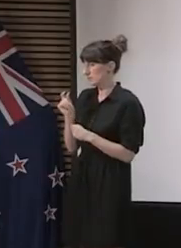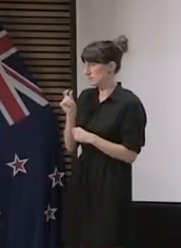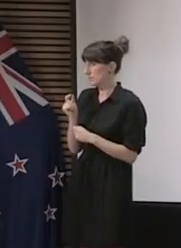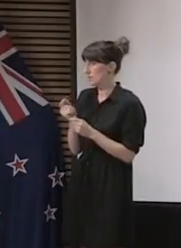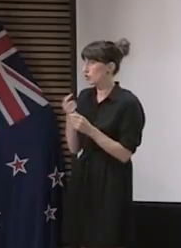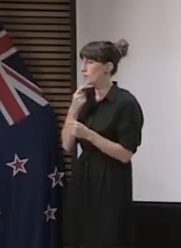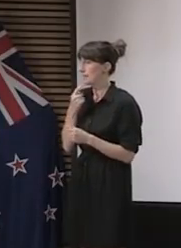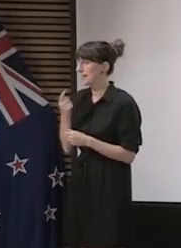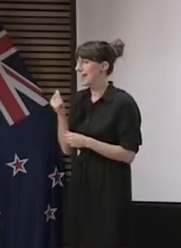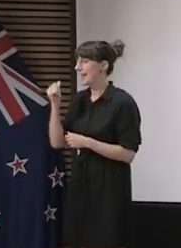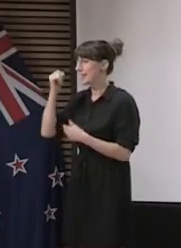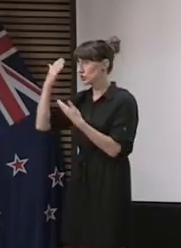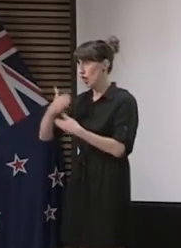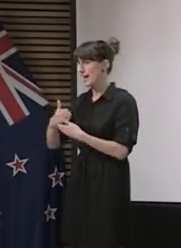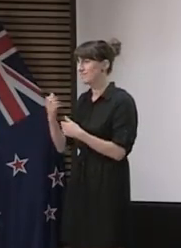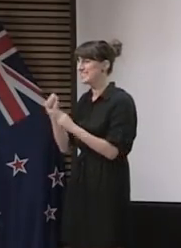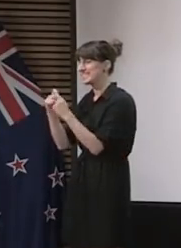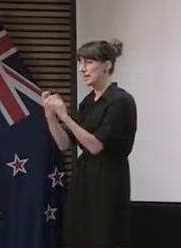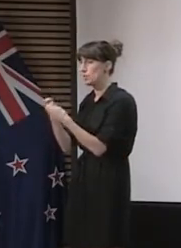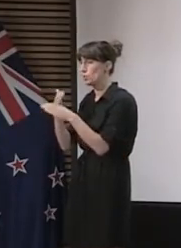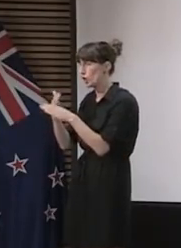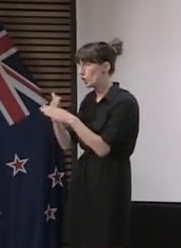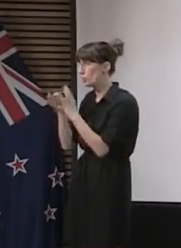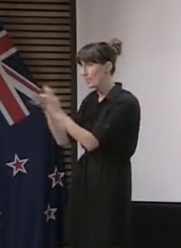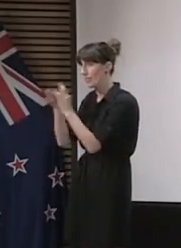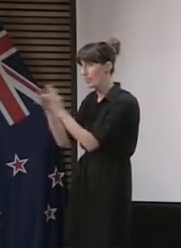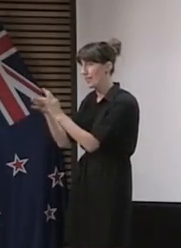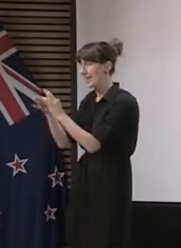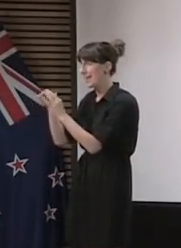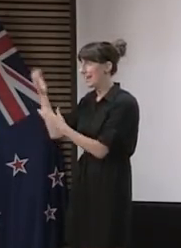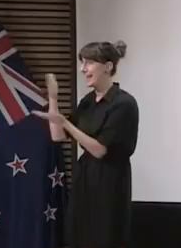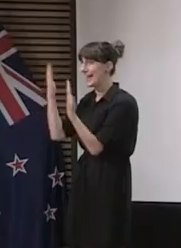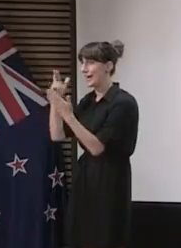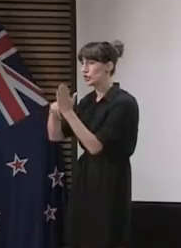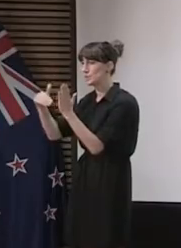my borderteam working closely with AirNew Zealand, their ChiefMedical Officer, because